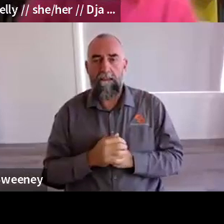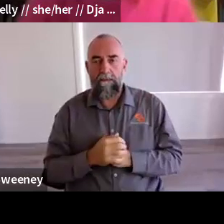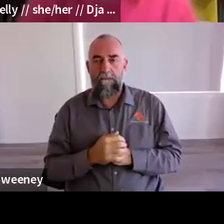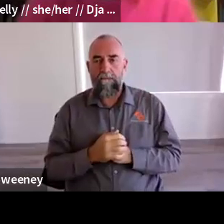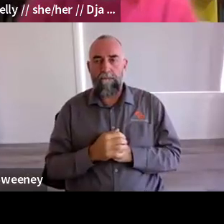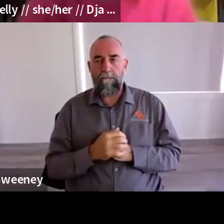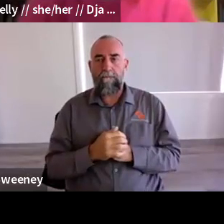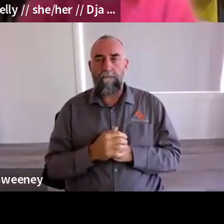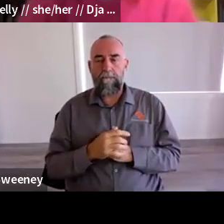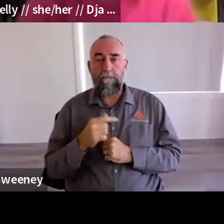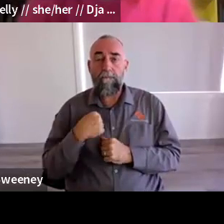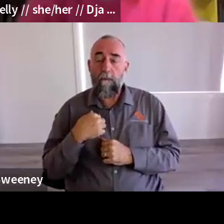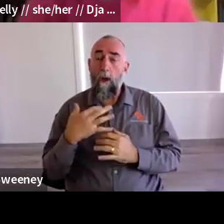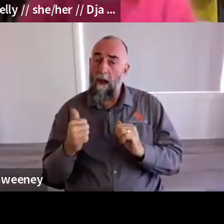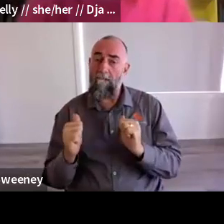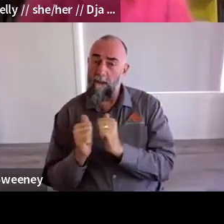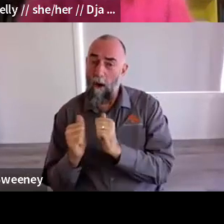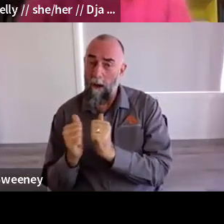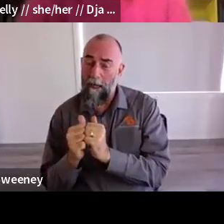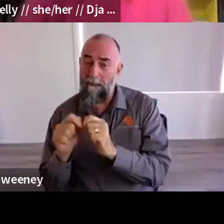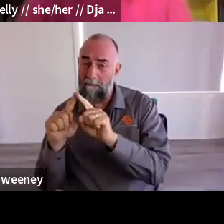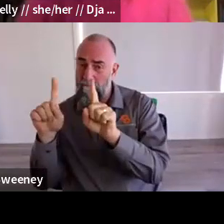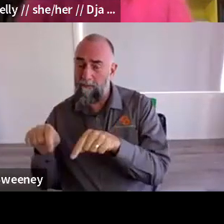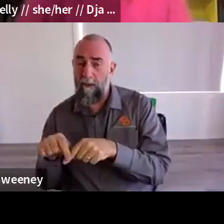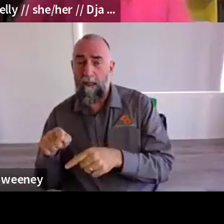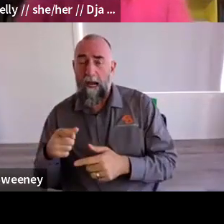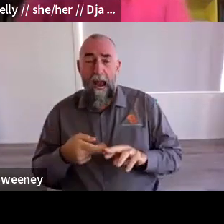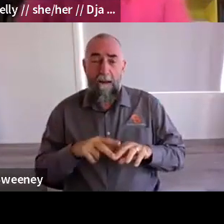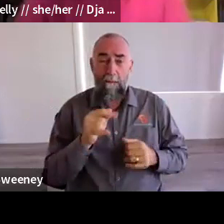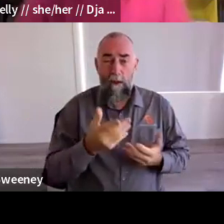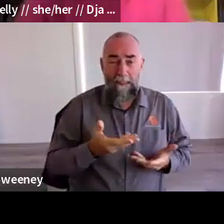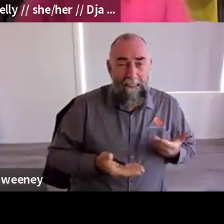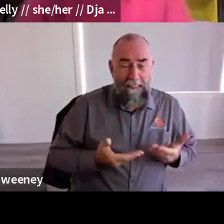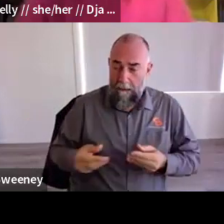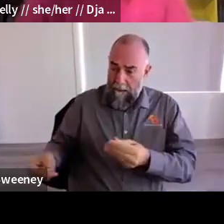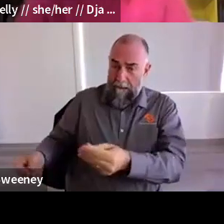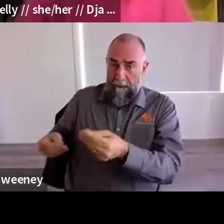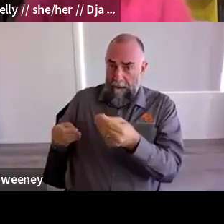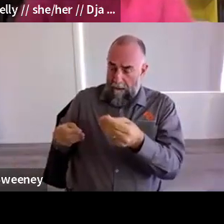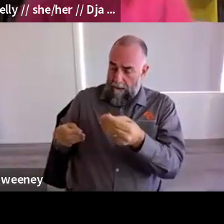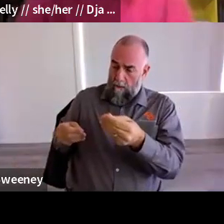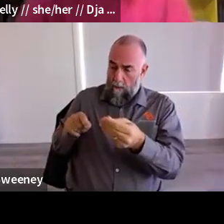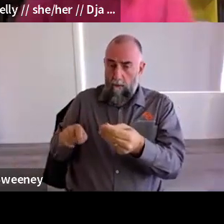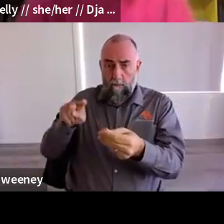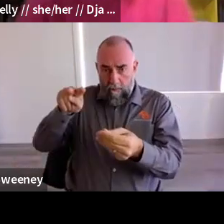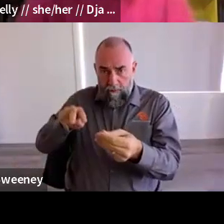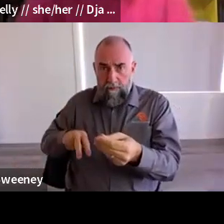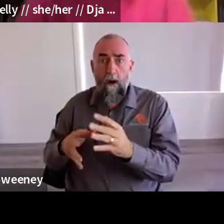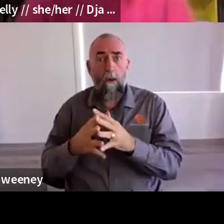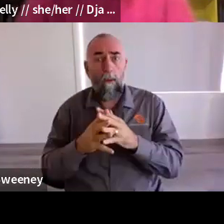something like that. KELLI McCLUSKEY: Thanks Marie. There's some support documents that